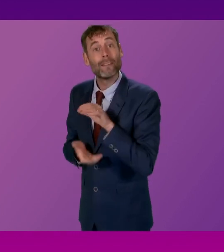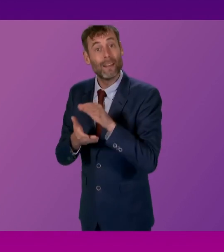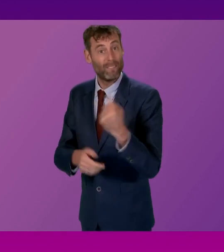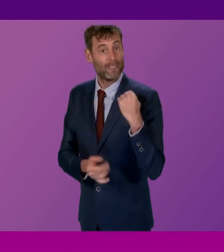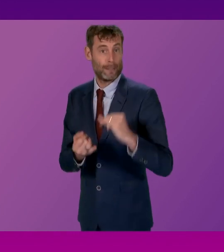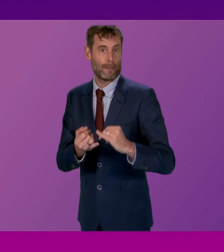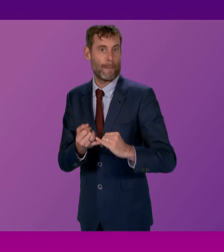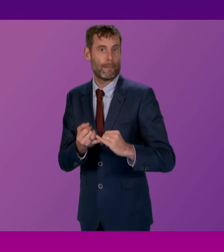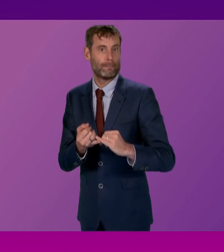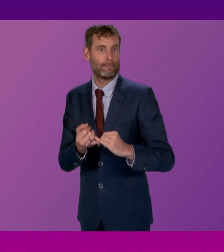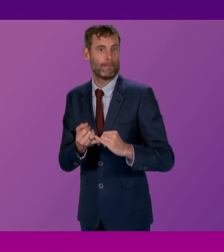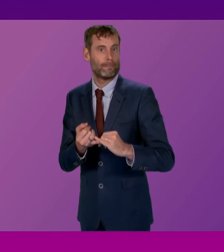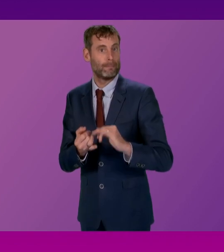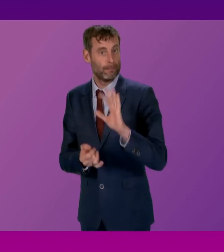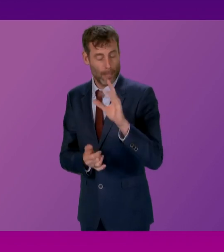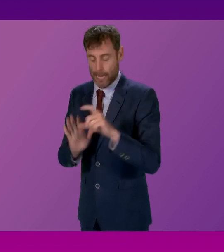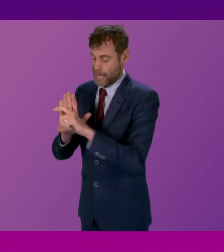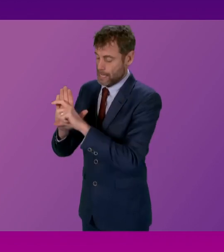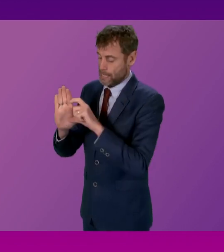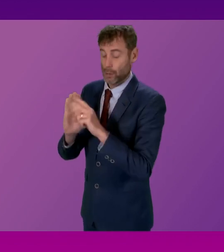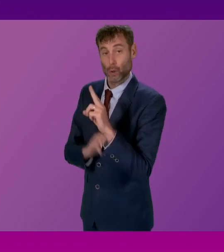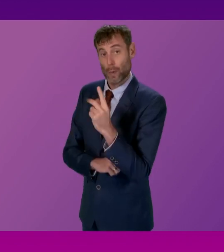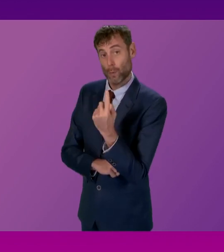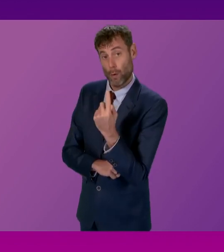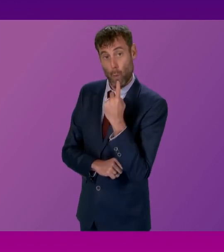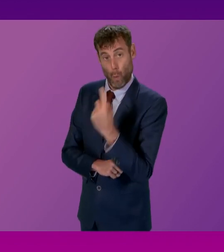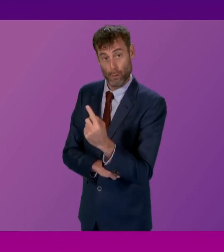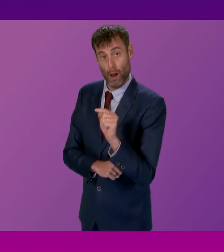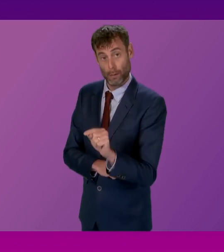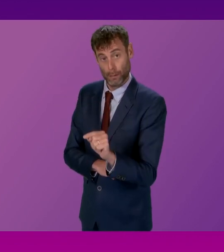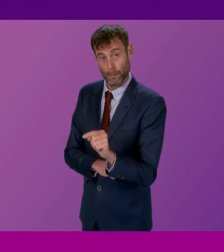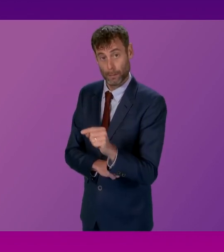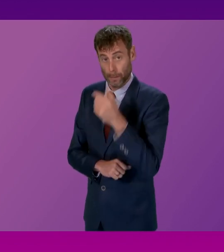The Scottish Government then asked for a section 21 order because of the personal information